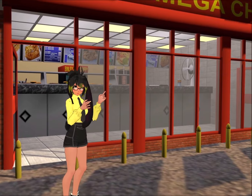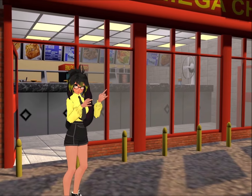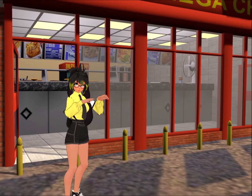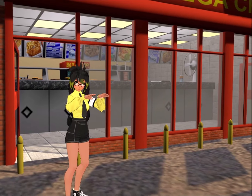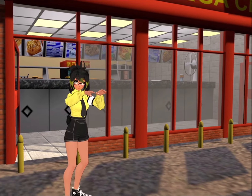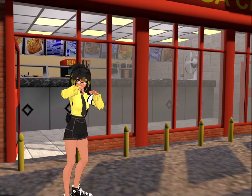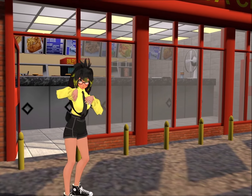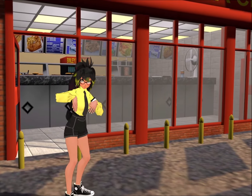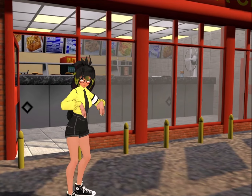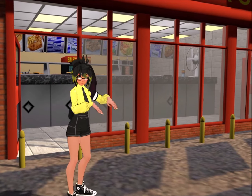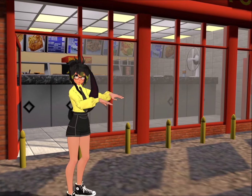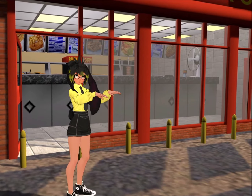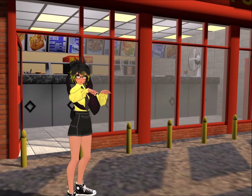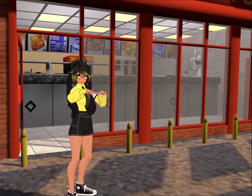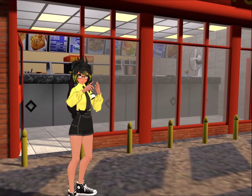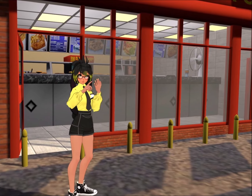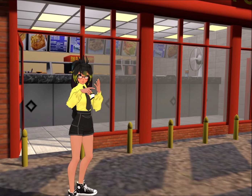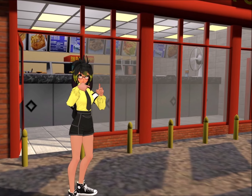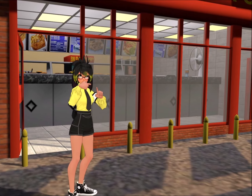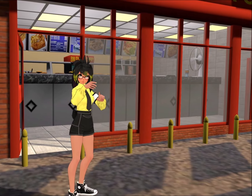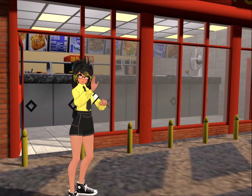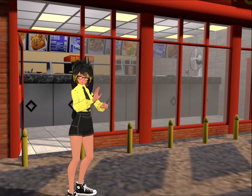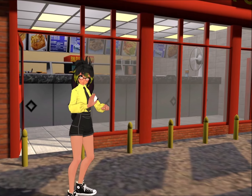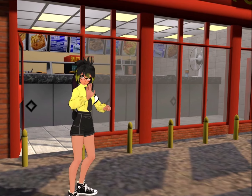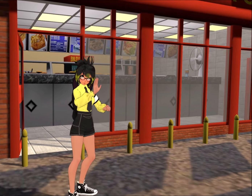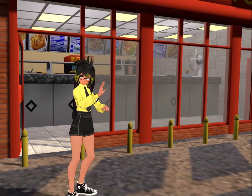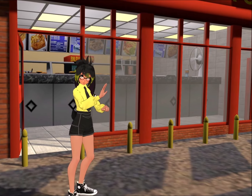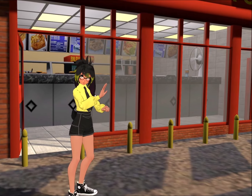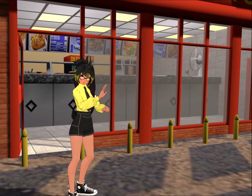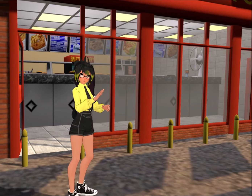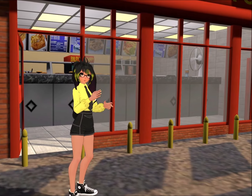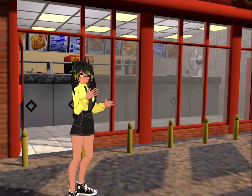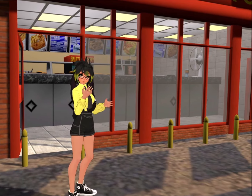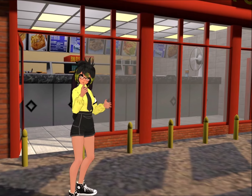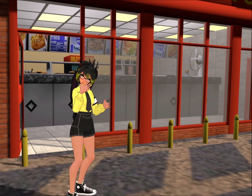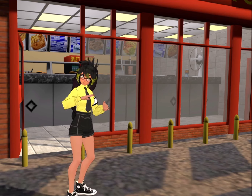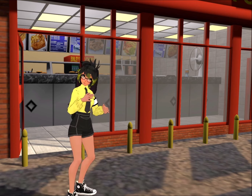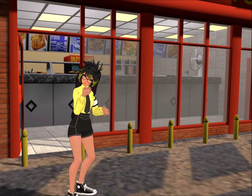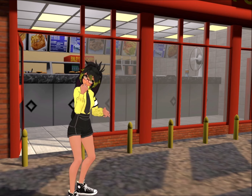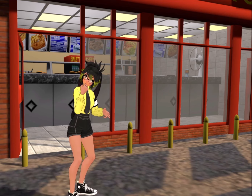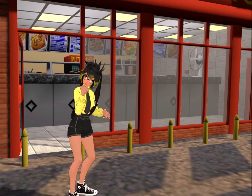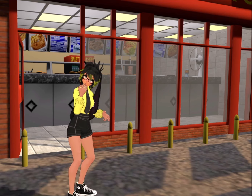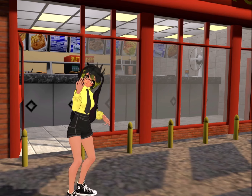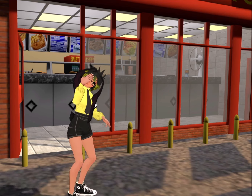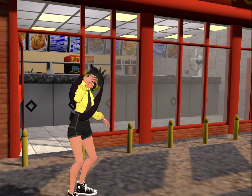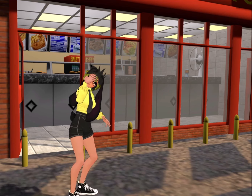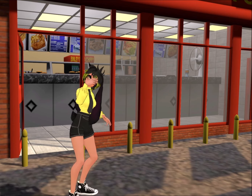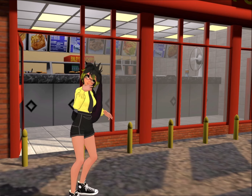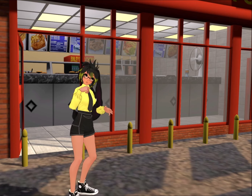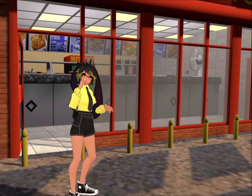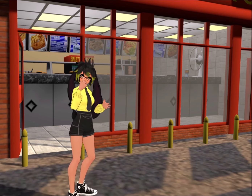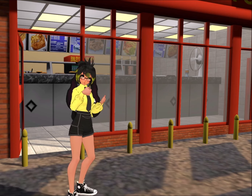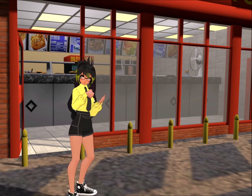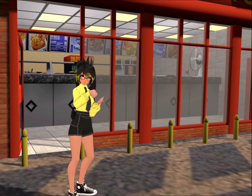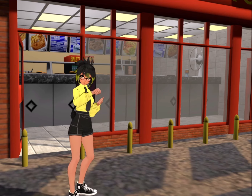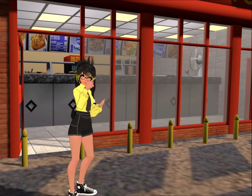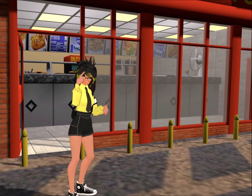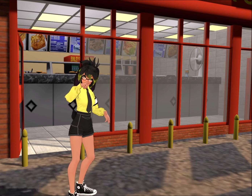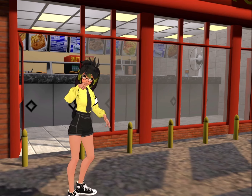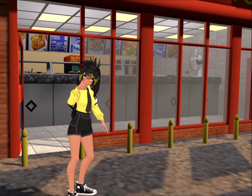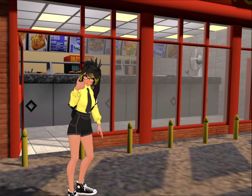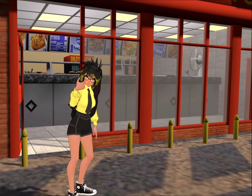This is common in the UK. Do you want to eat? Come in! I will pay for it for you